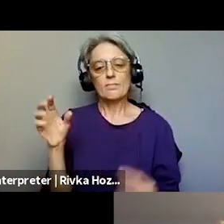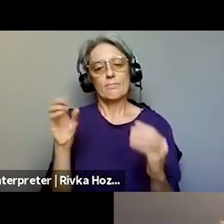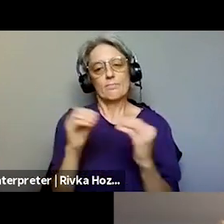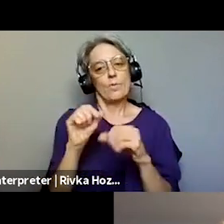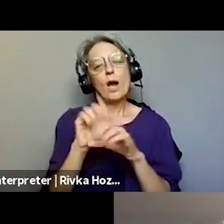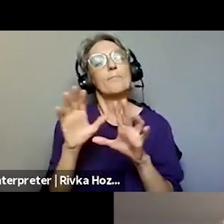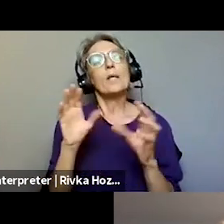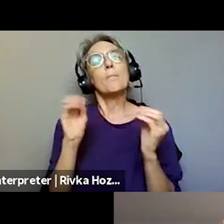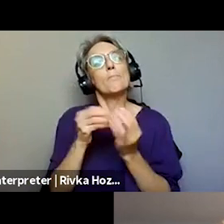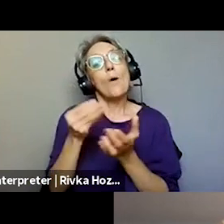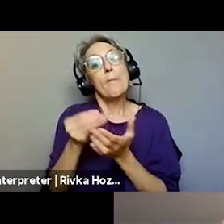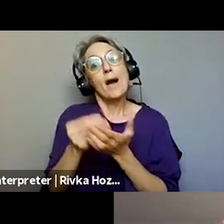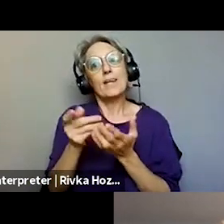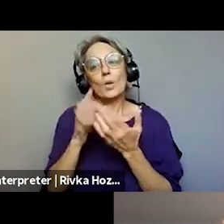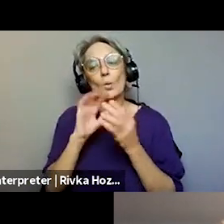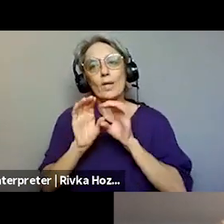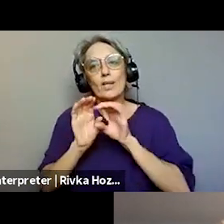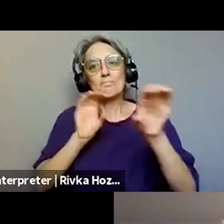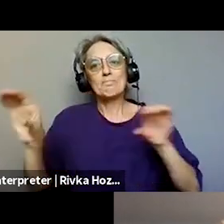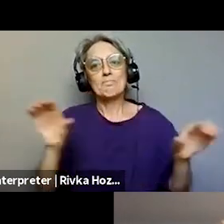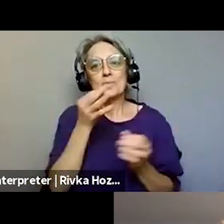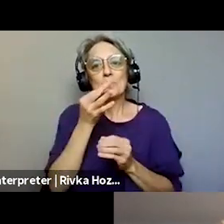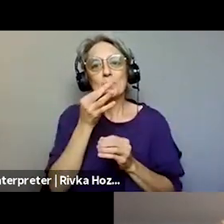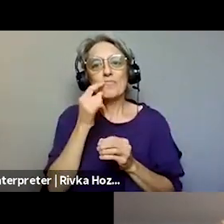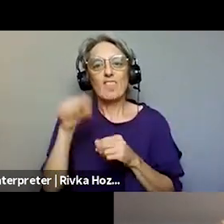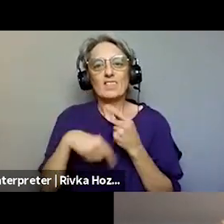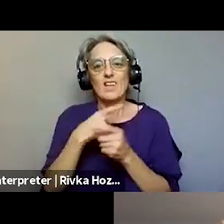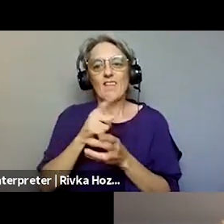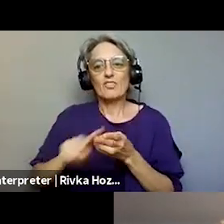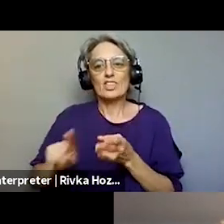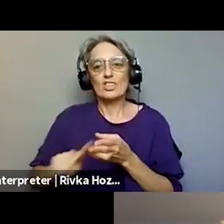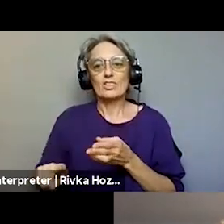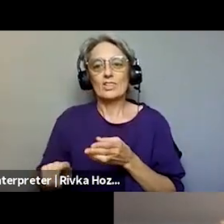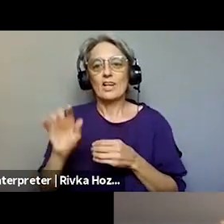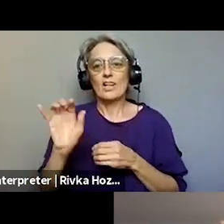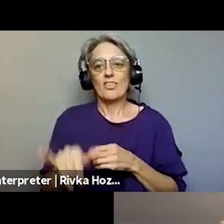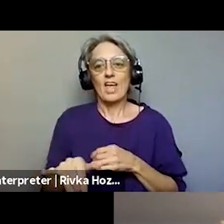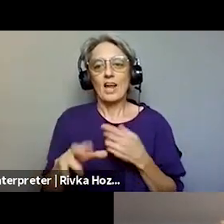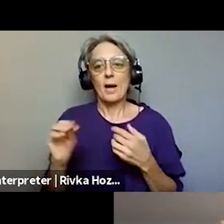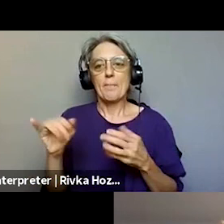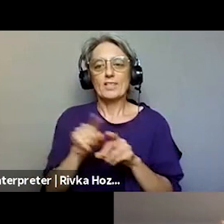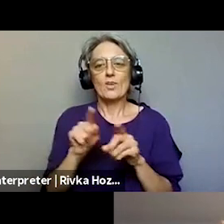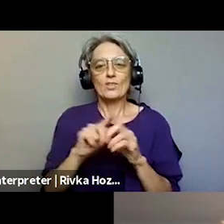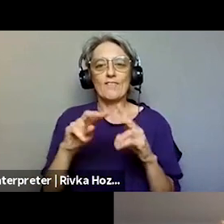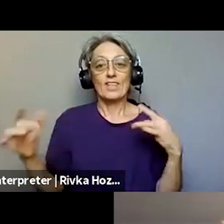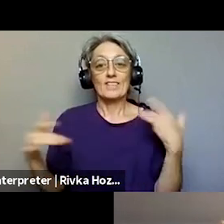money on the horizon for this kind of work and that's also very exciting and gives us more hope.